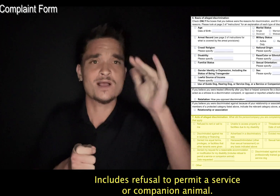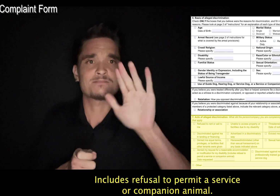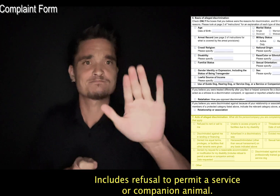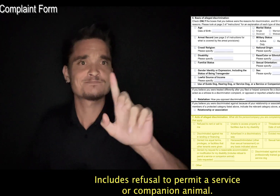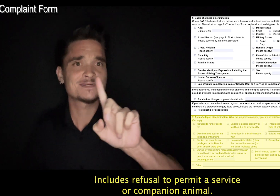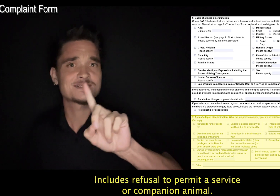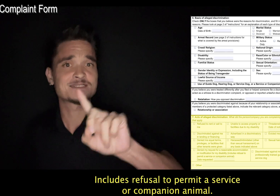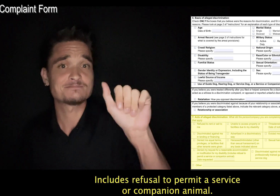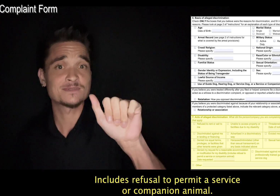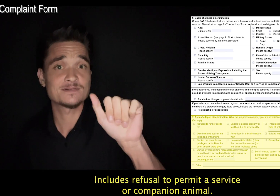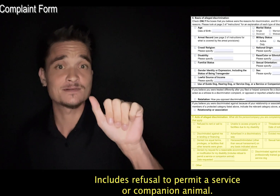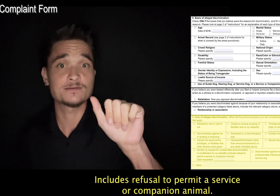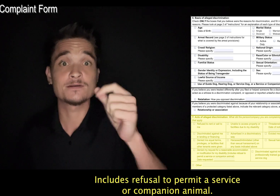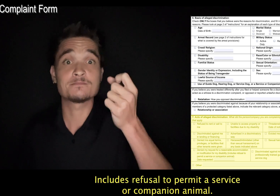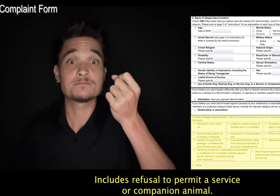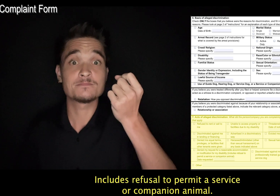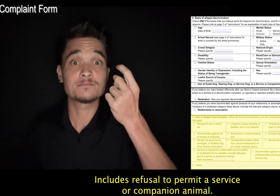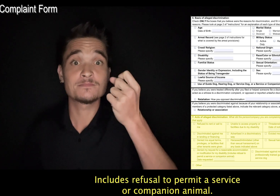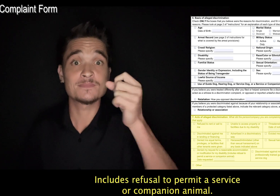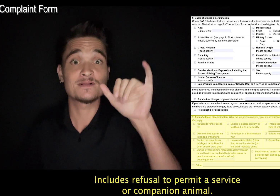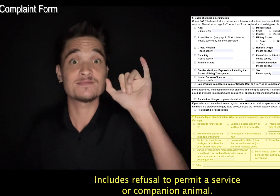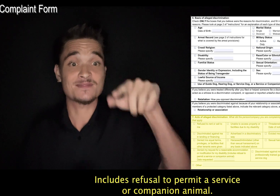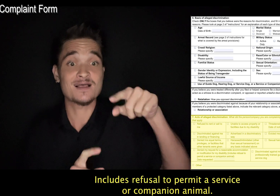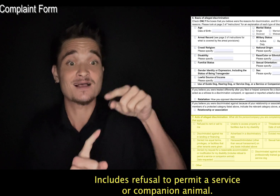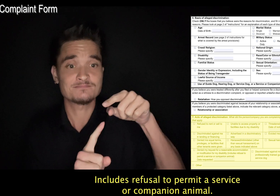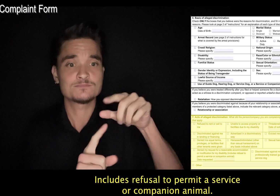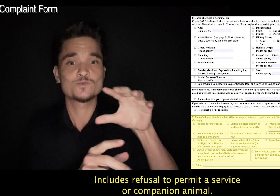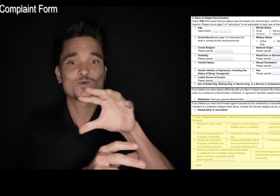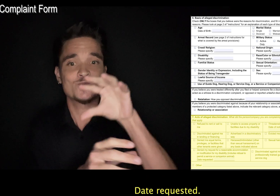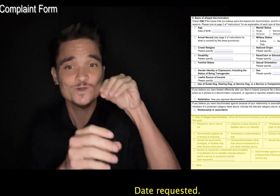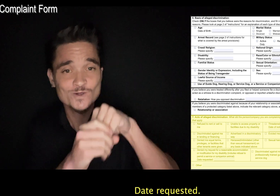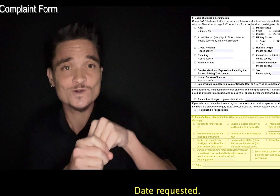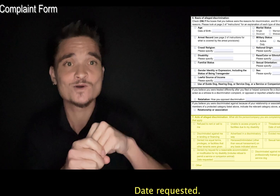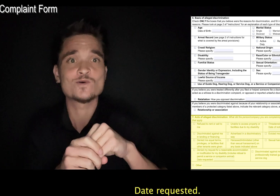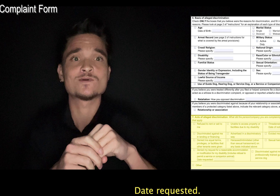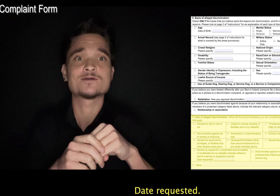Includes refusal to permit a service or companion animal. Date requested.